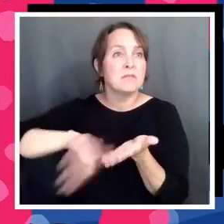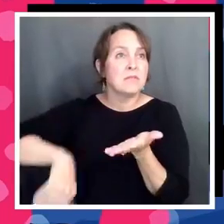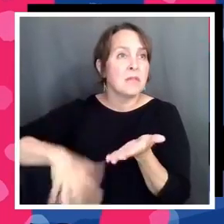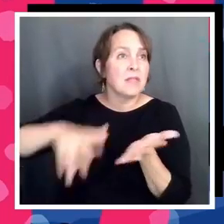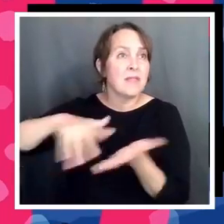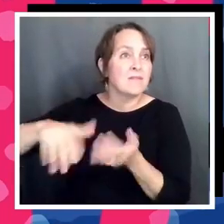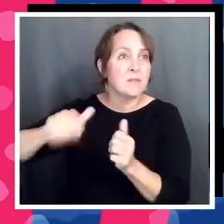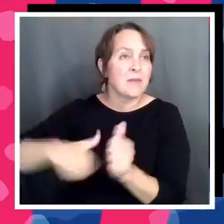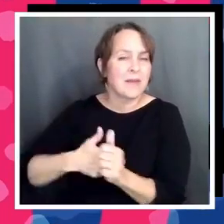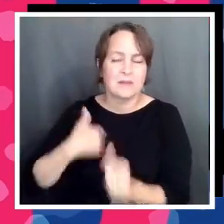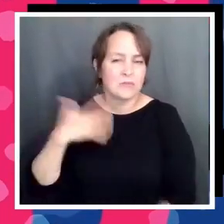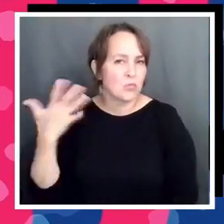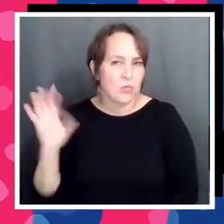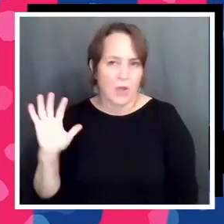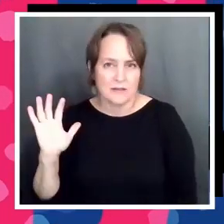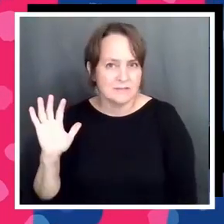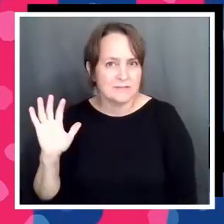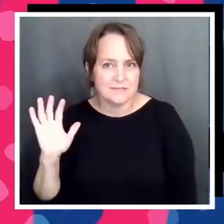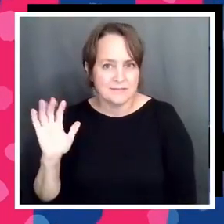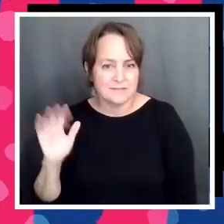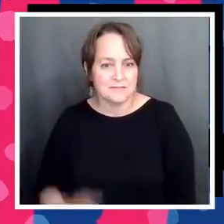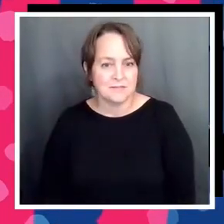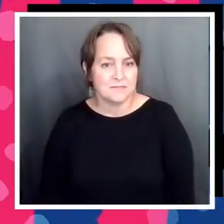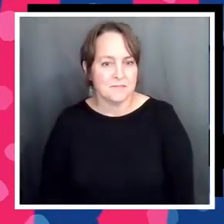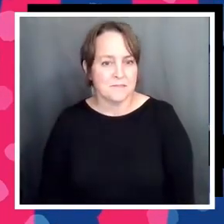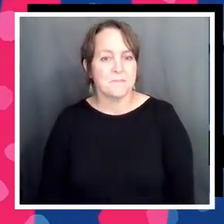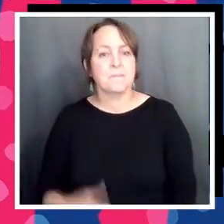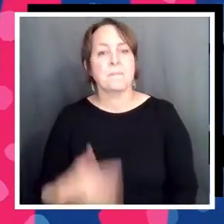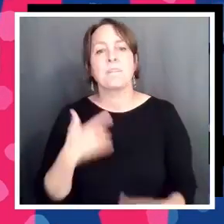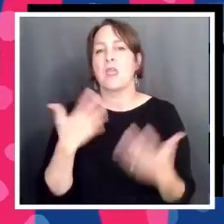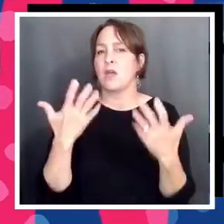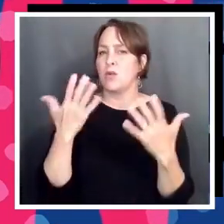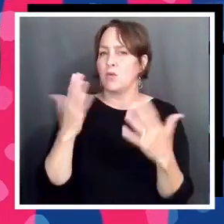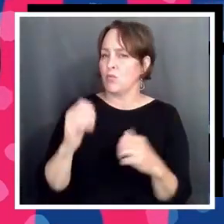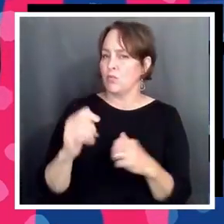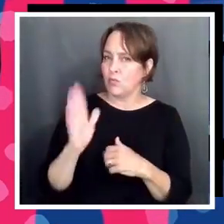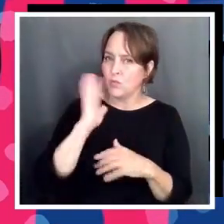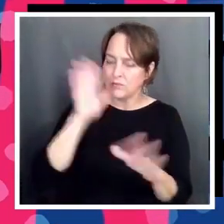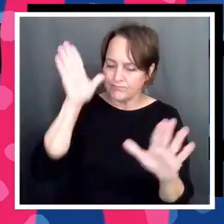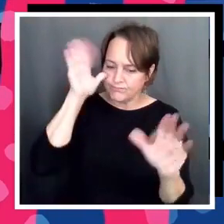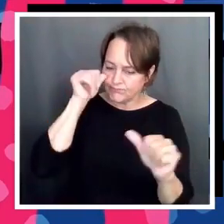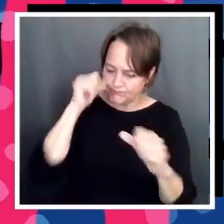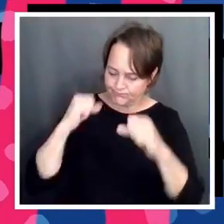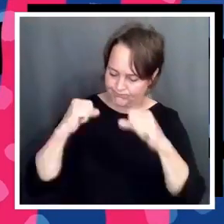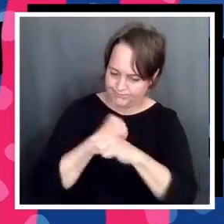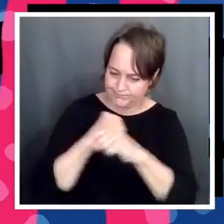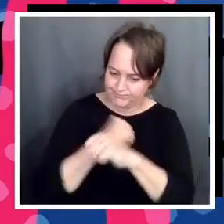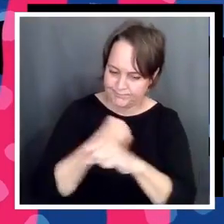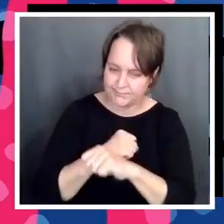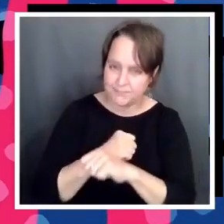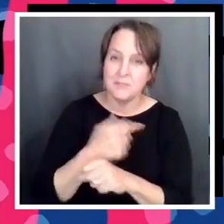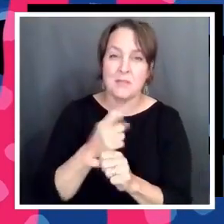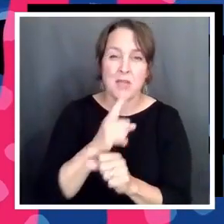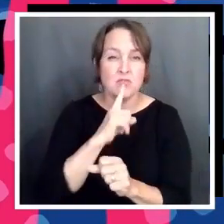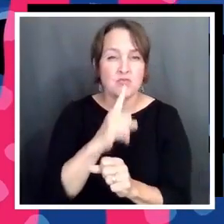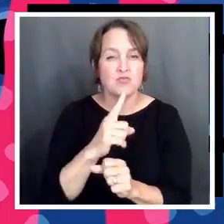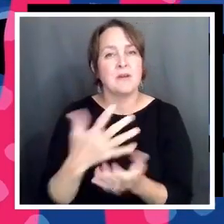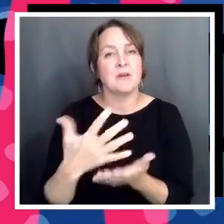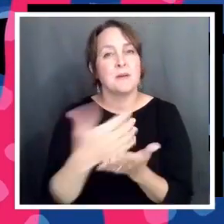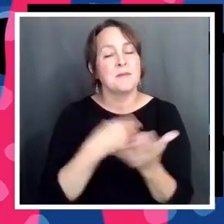PERMANENT, BECAUSE NO FAMILY